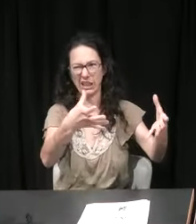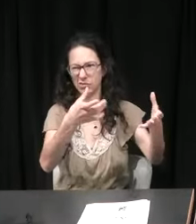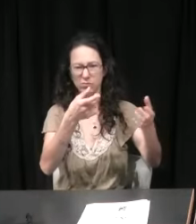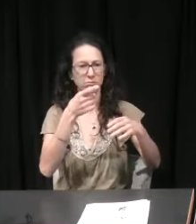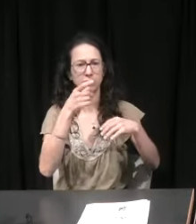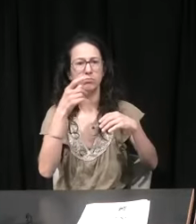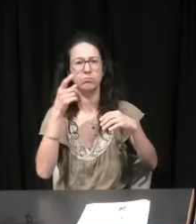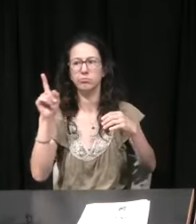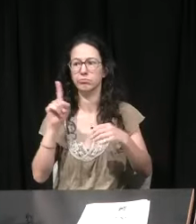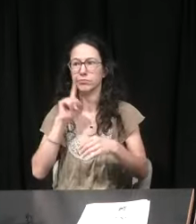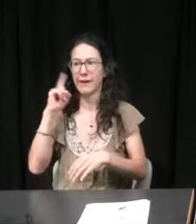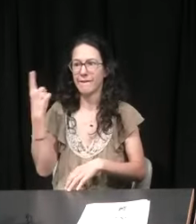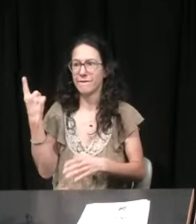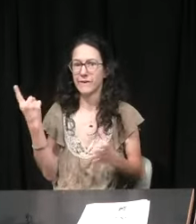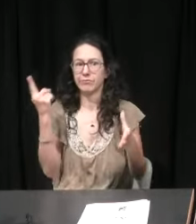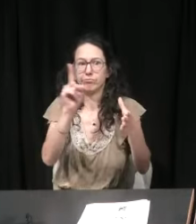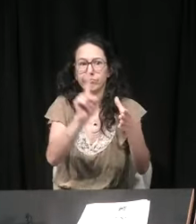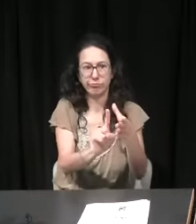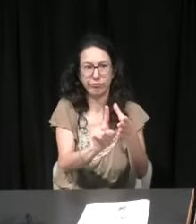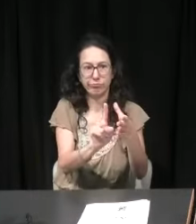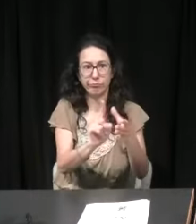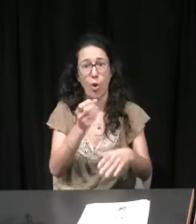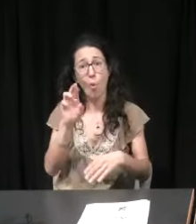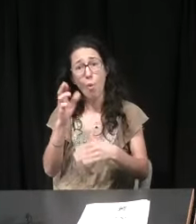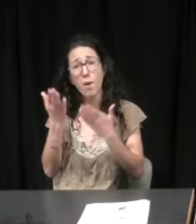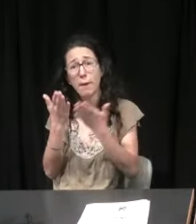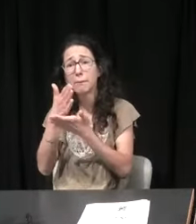which means that they are in a hearing classroom with other hearing children and they may be the